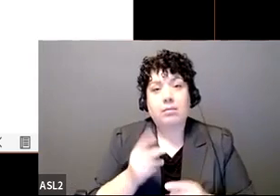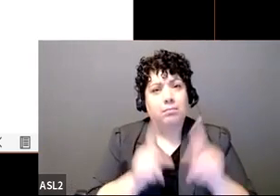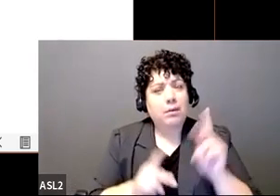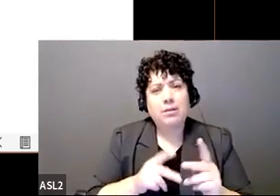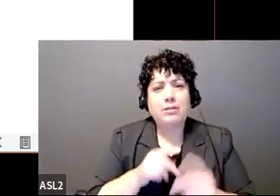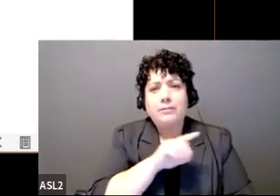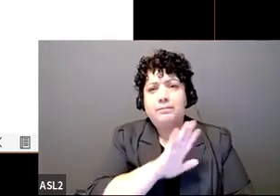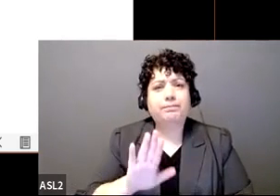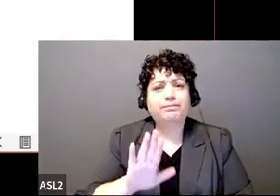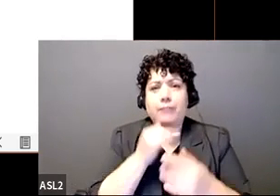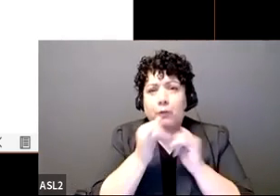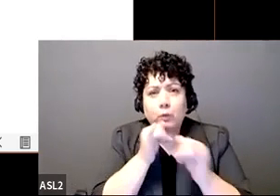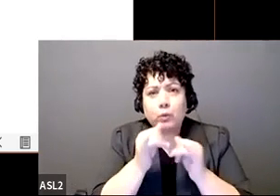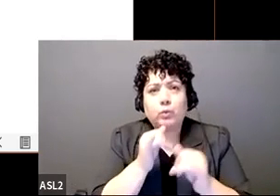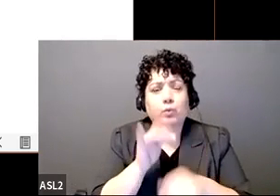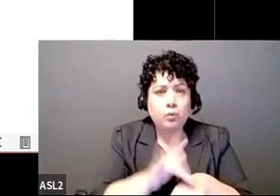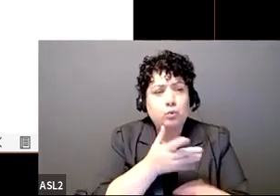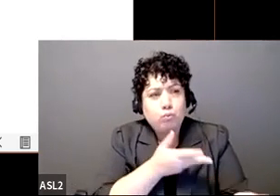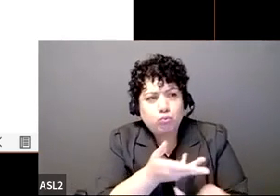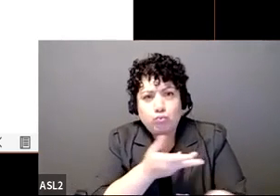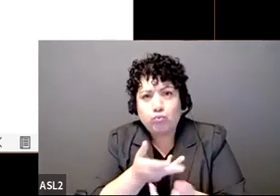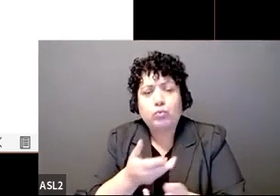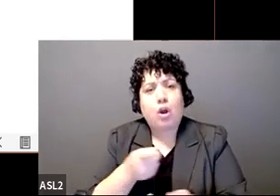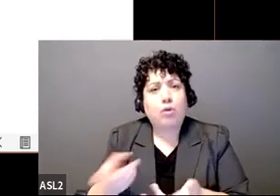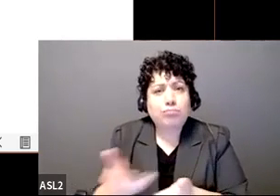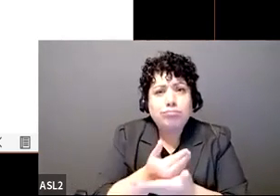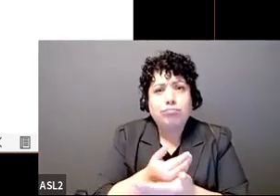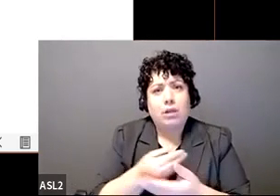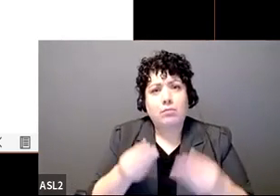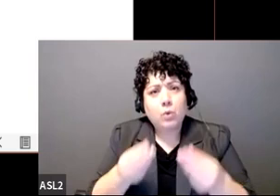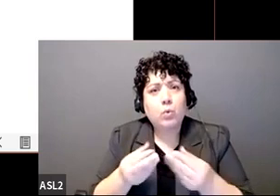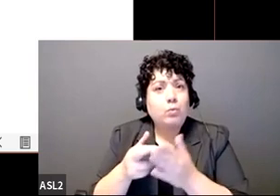who were interviewed for the provincial reports reported confusing instructions